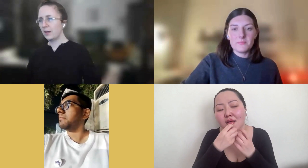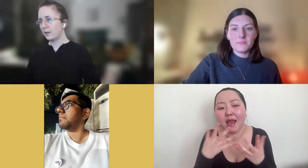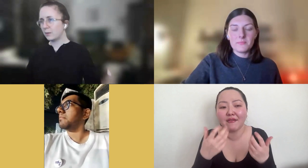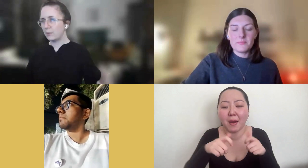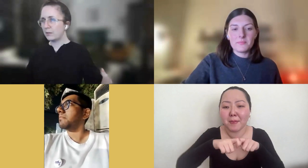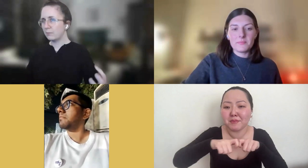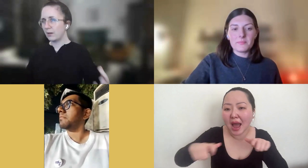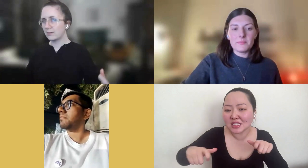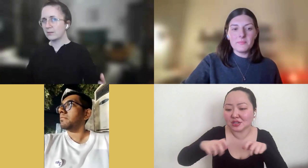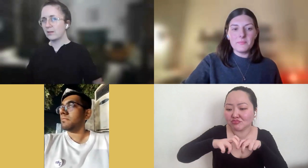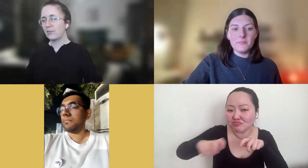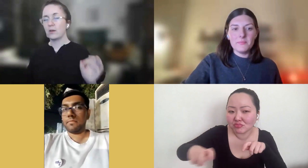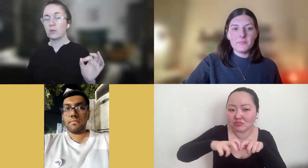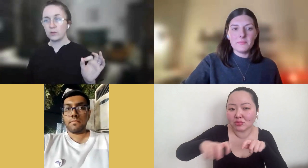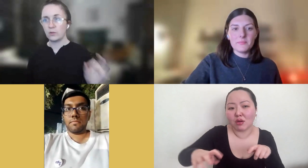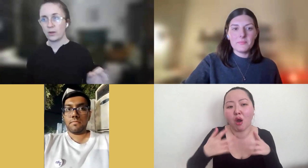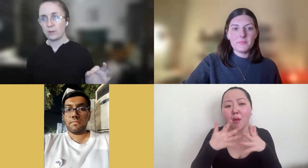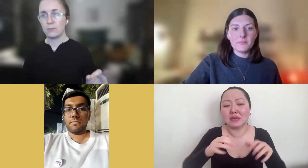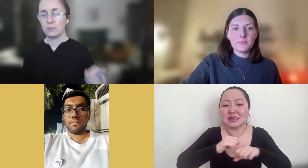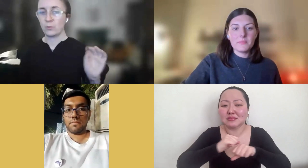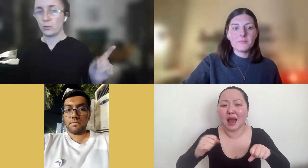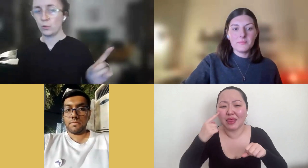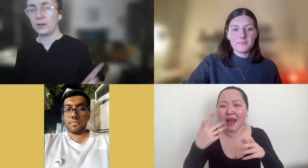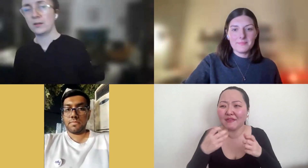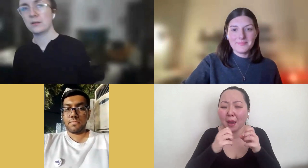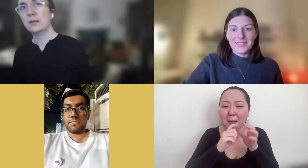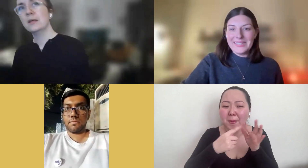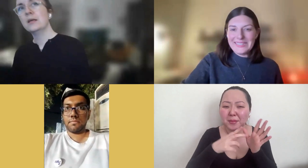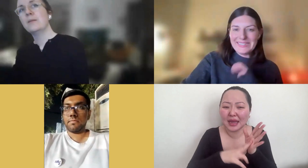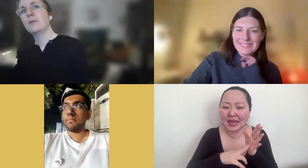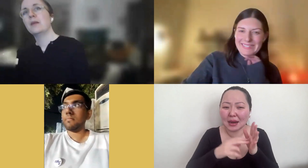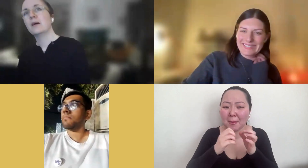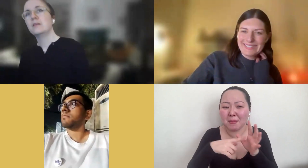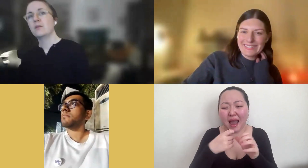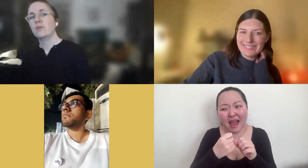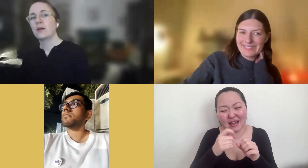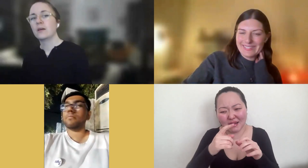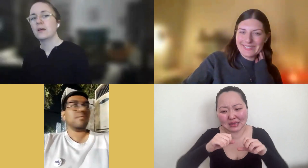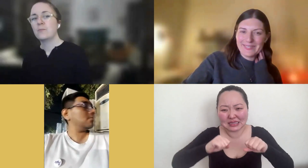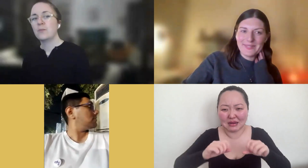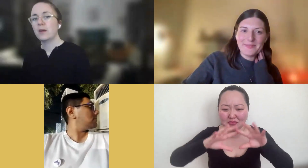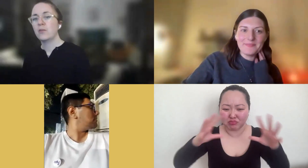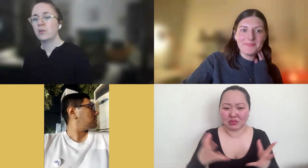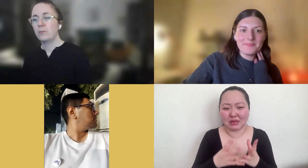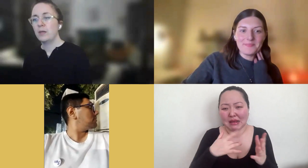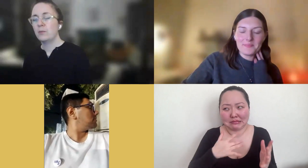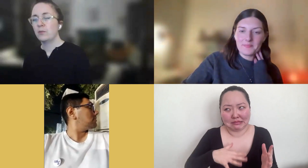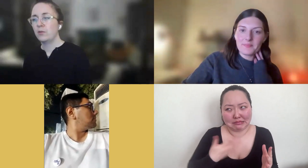think it had beanbags. Although I do hate beanbags. But the idea is encouraging people